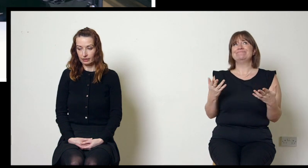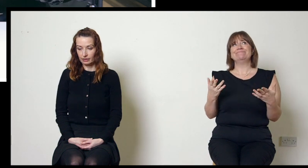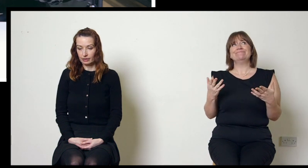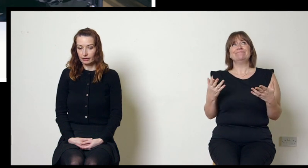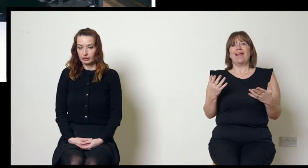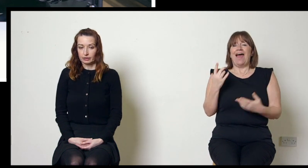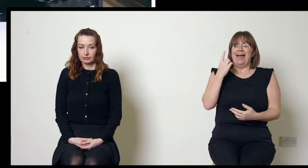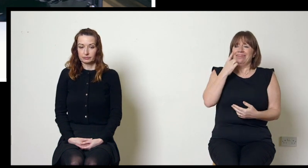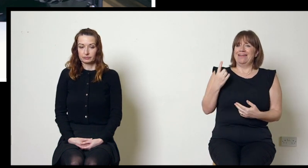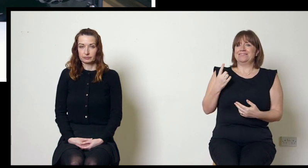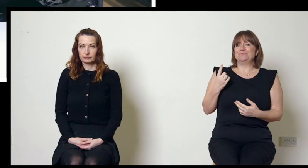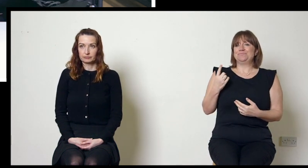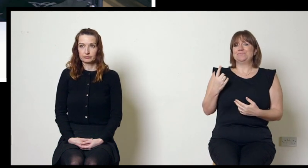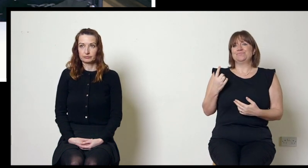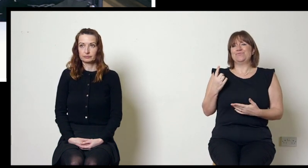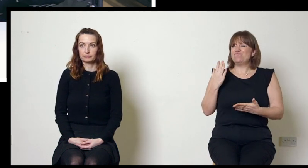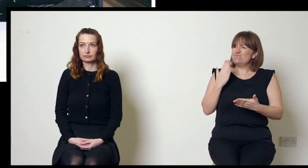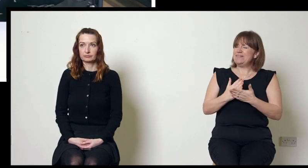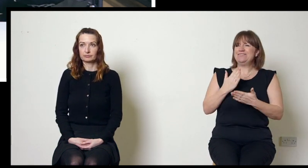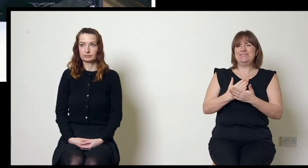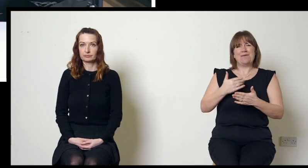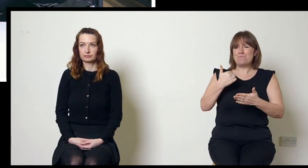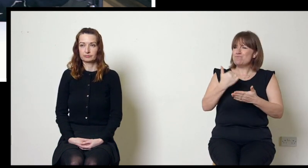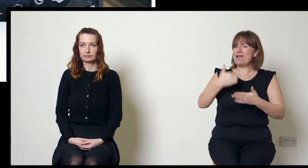we've been really brilliant at taking